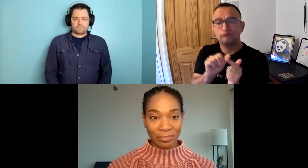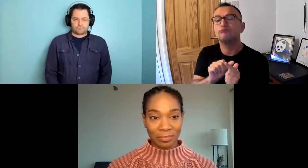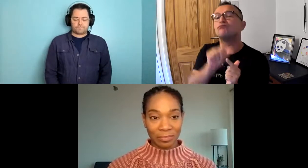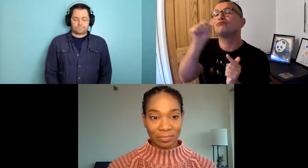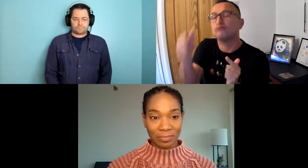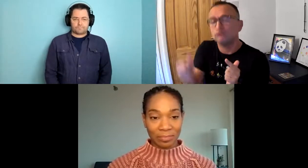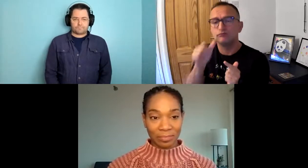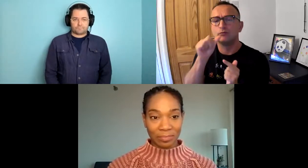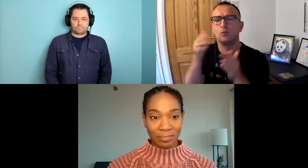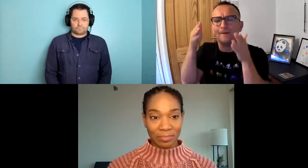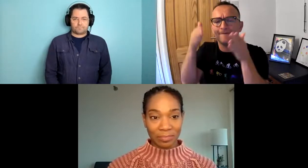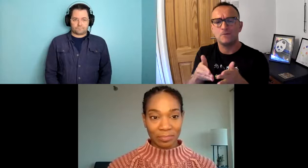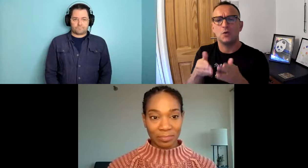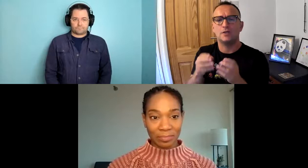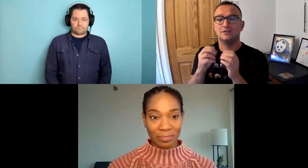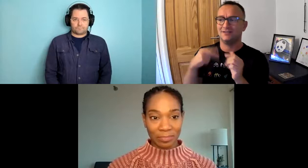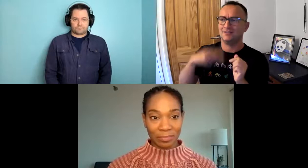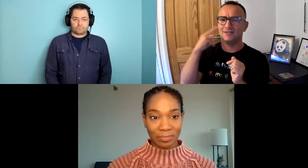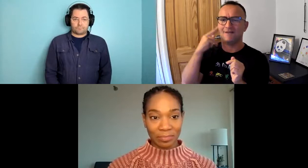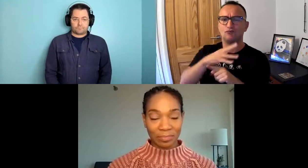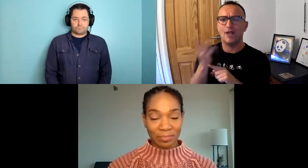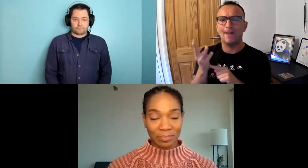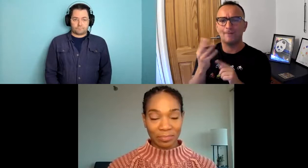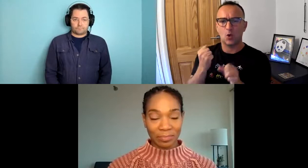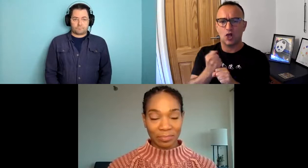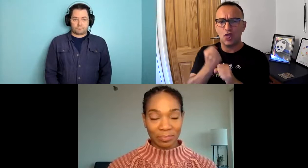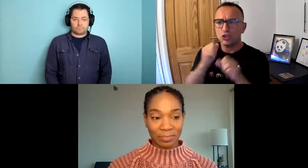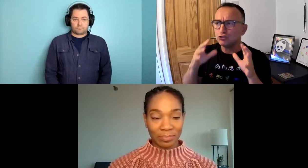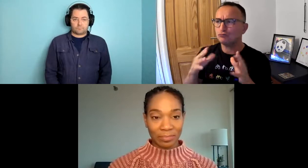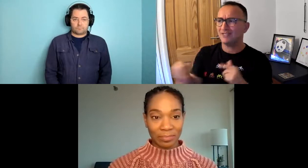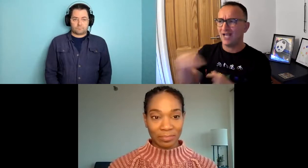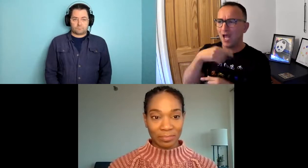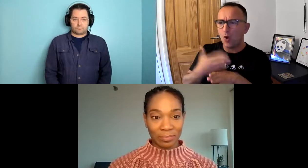think about our next steps, if words don't have a sign